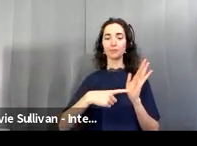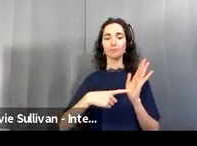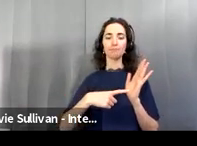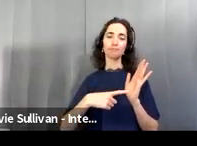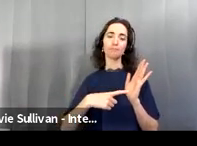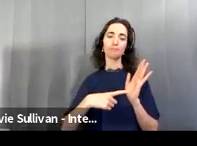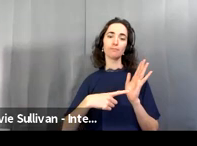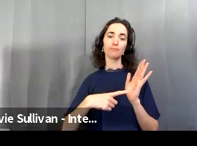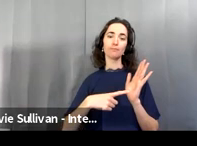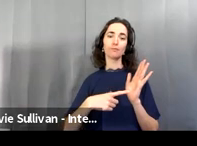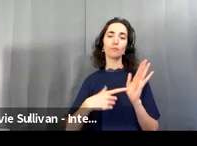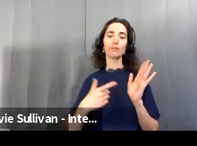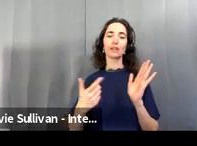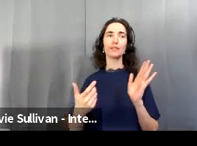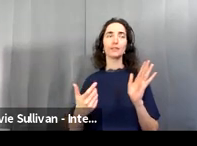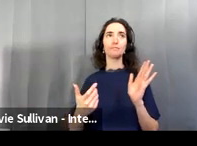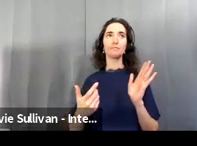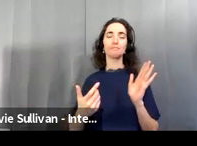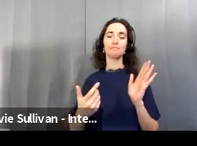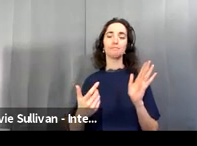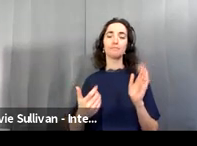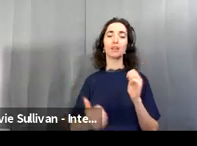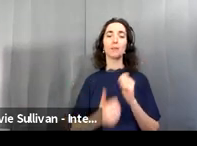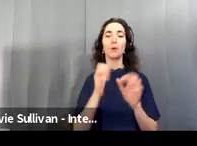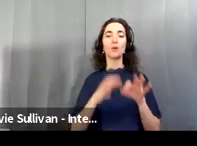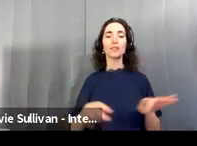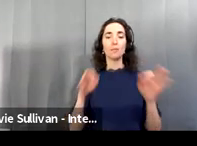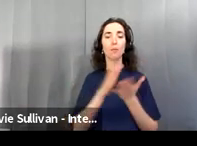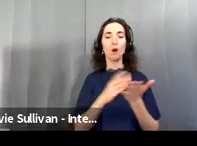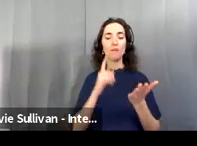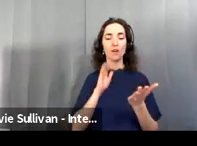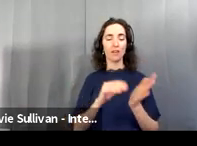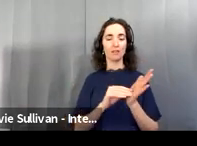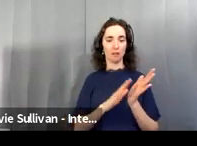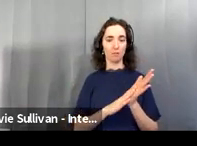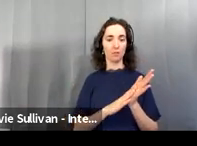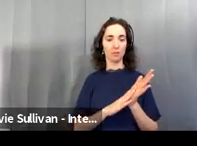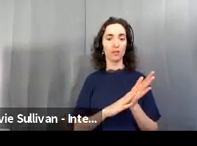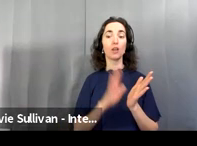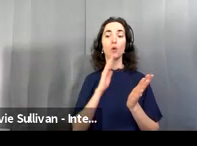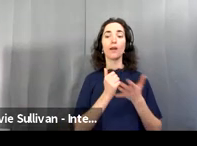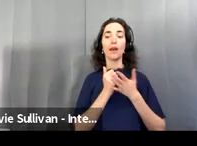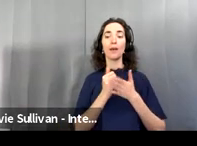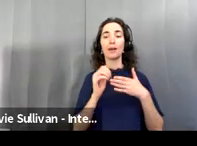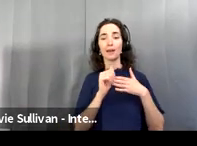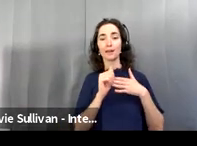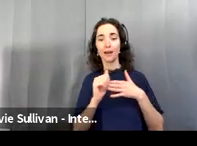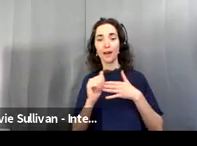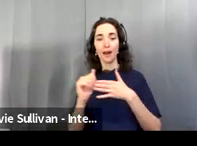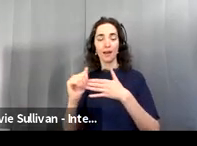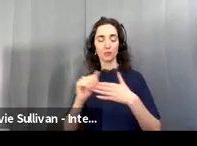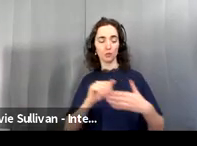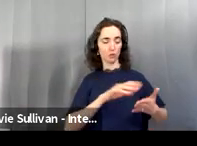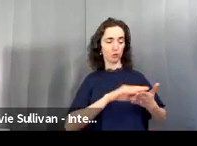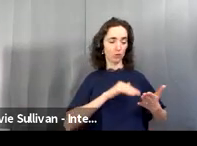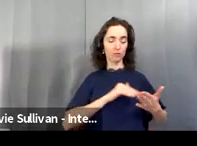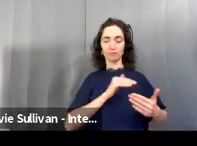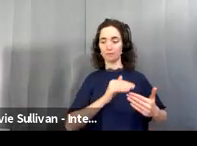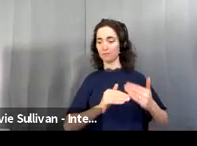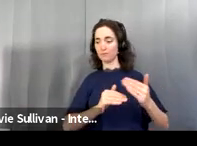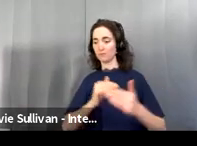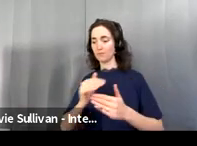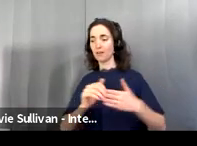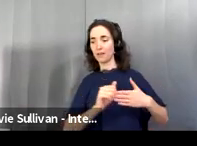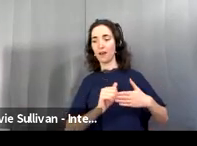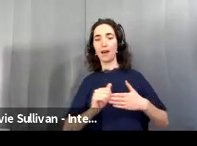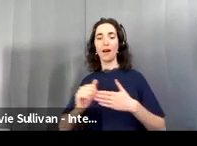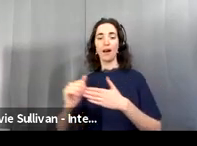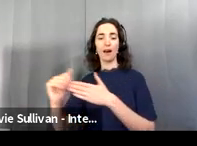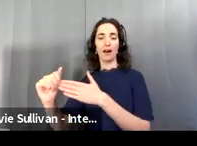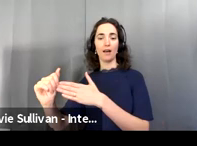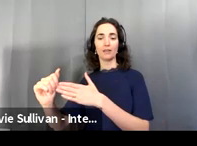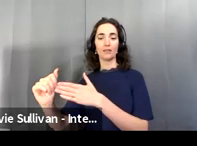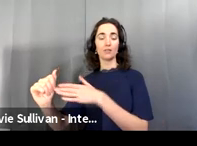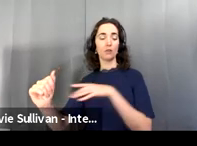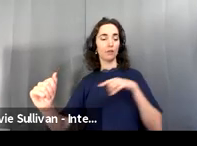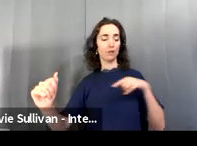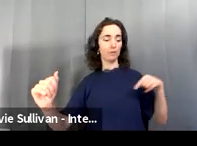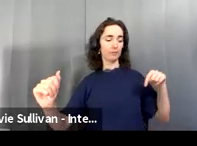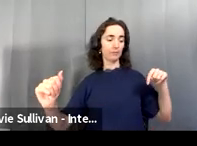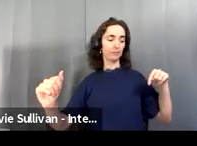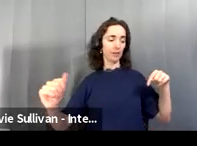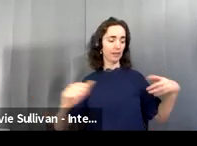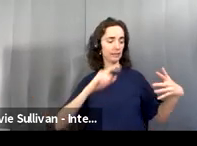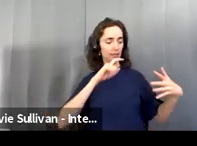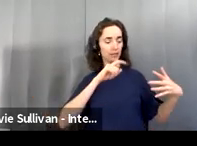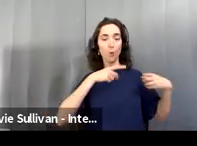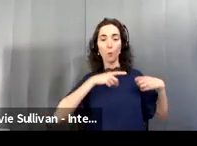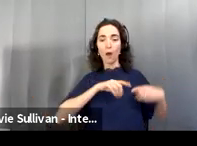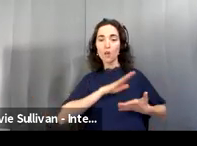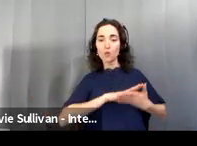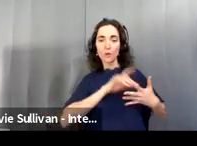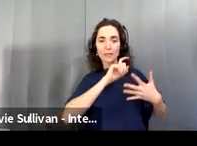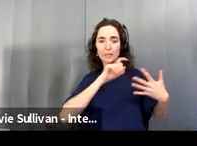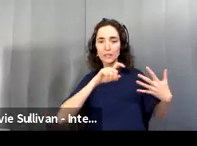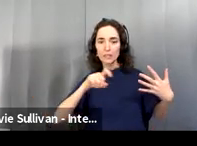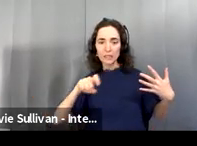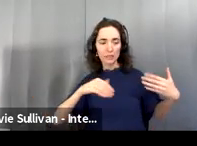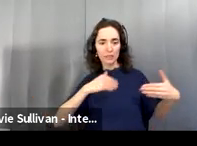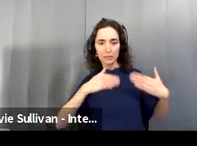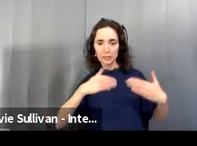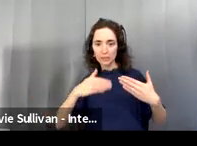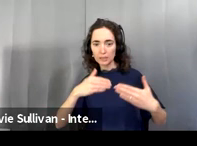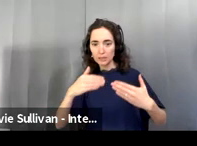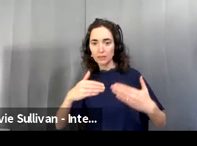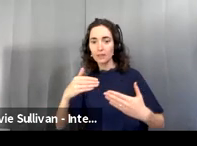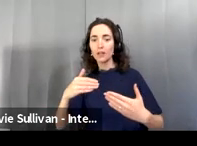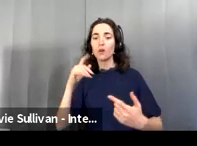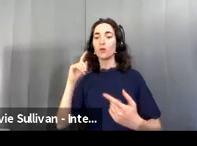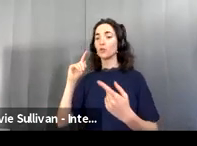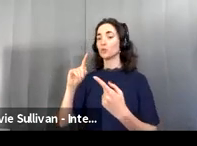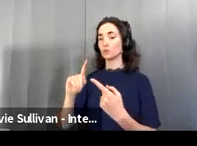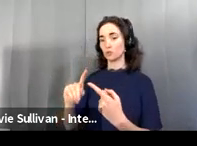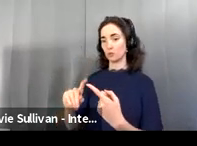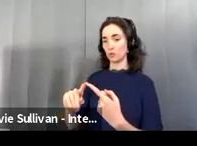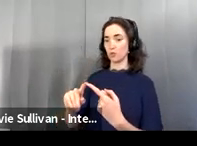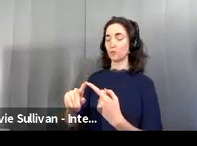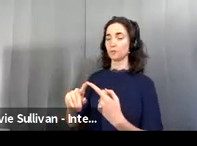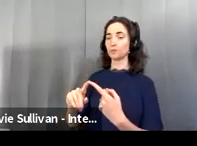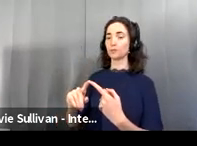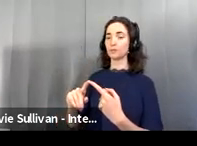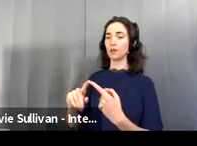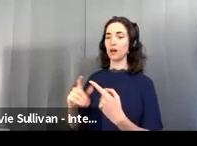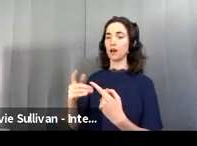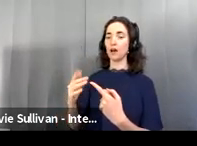It's pretty much the the main part of the document that's going to help to guide that student from what they're going to need while they're in school, as well as to what they're going to need.